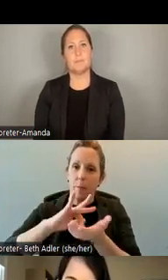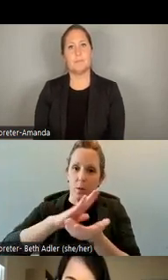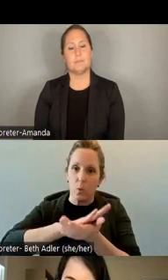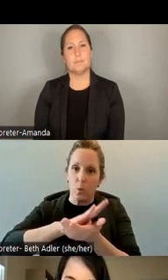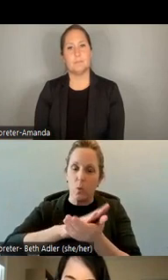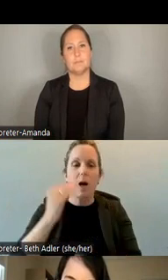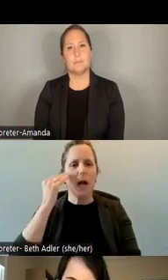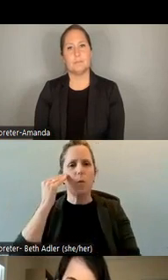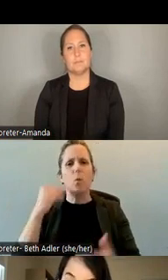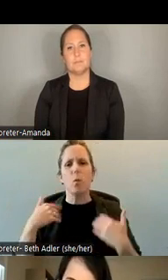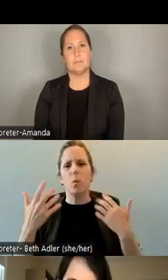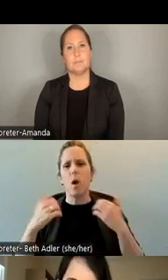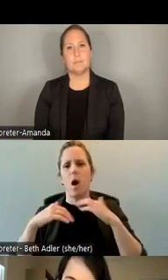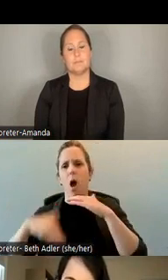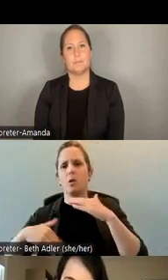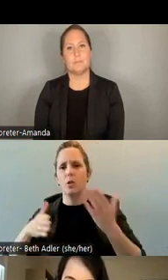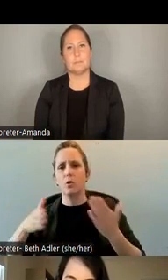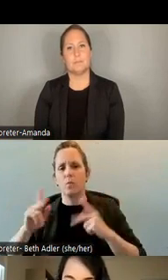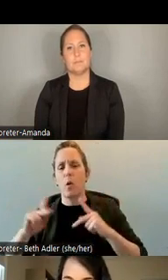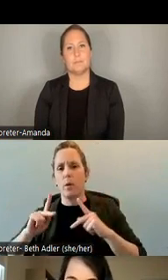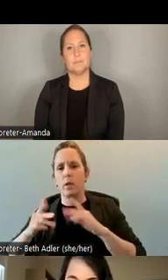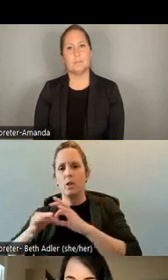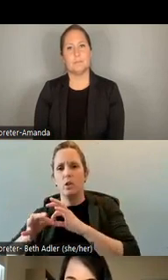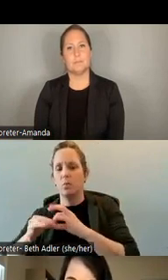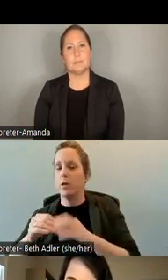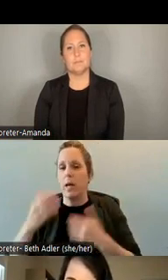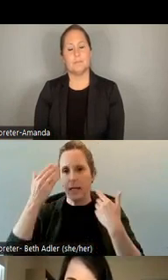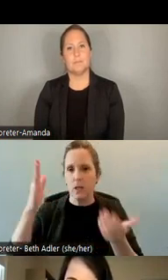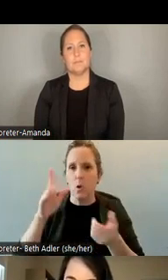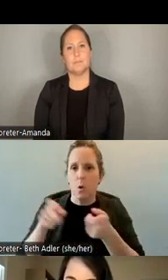underserved populations but not knowing I wanted to do psychiatry in particular and I completely